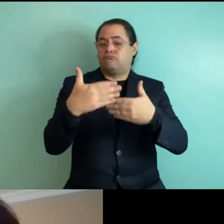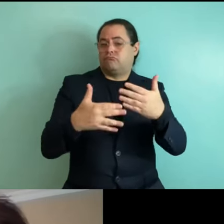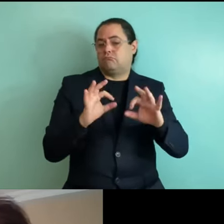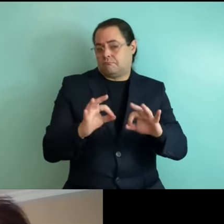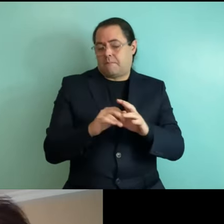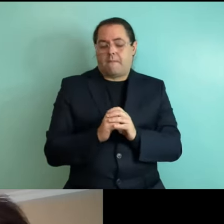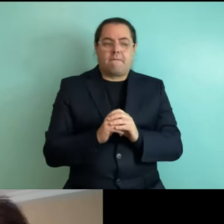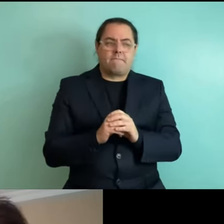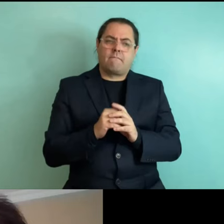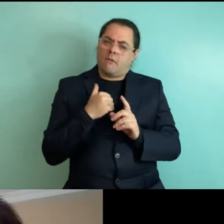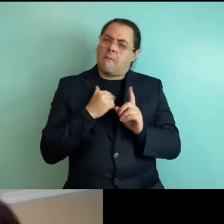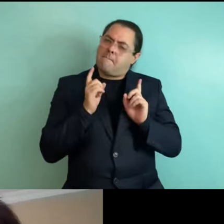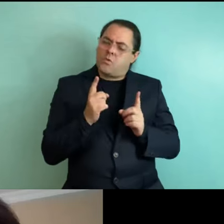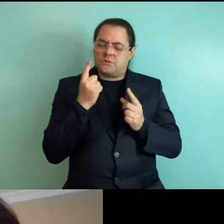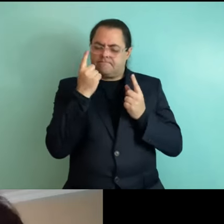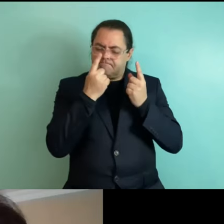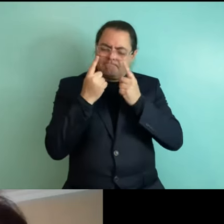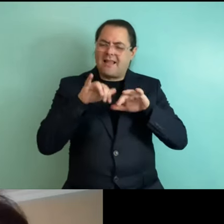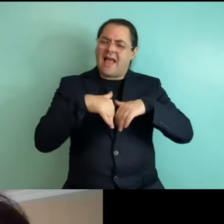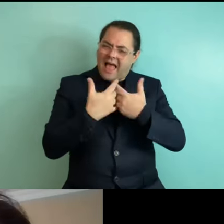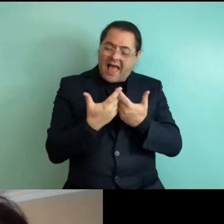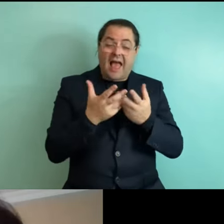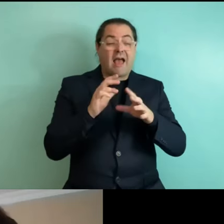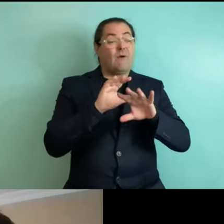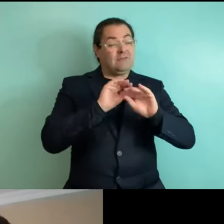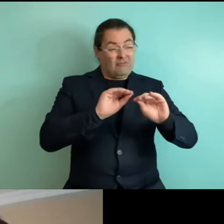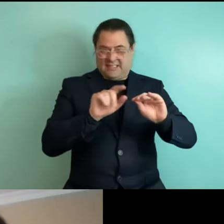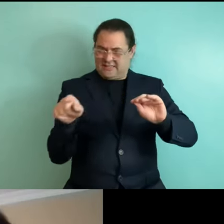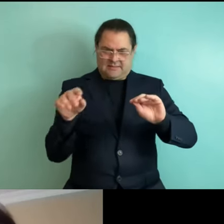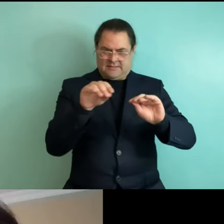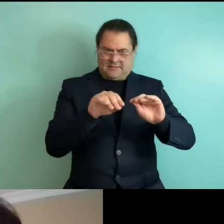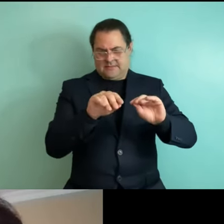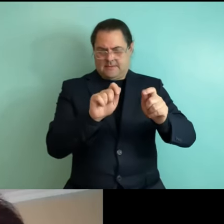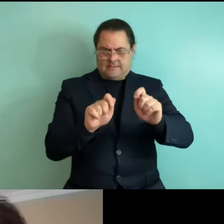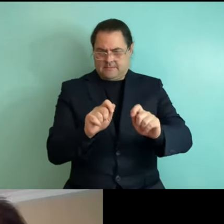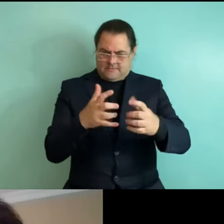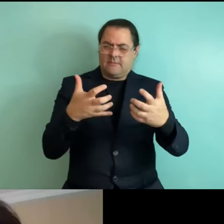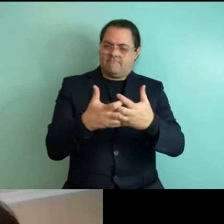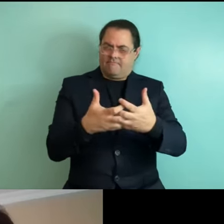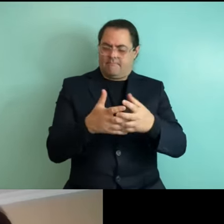one last sort of shows key 11:15:14 for the higher fare I don't you'll